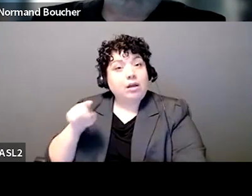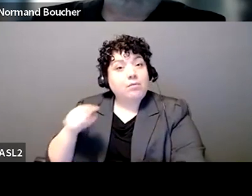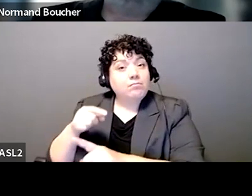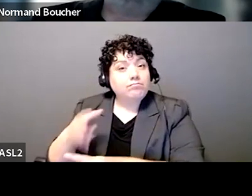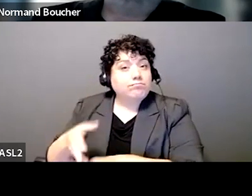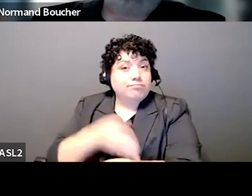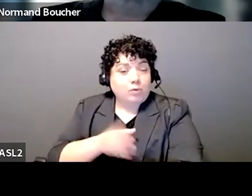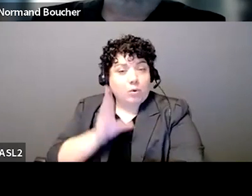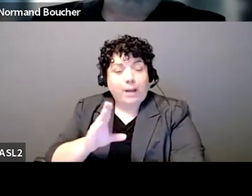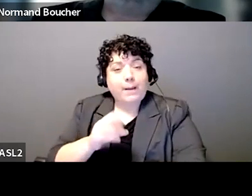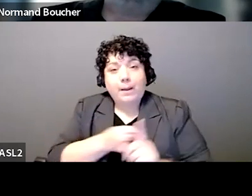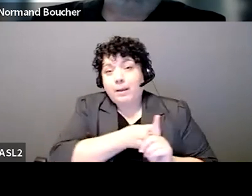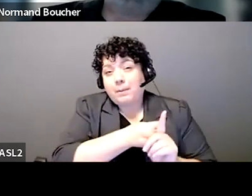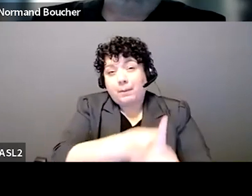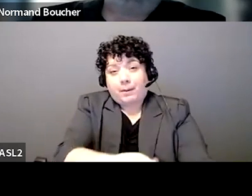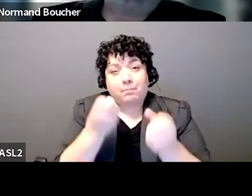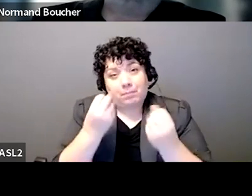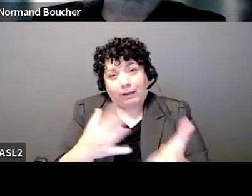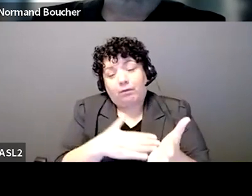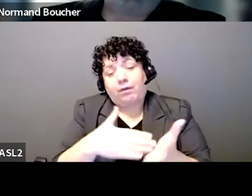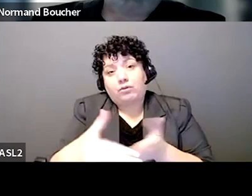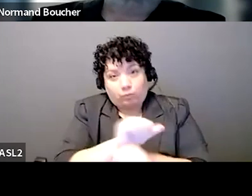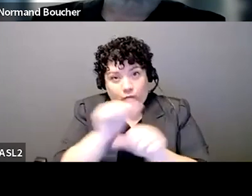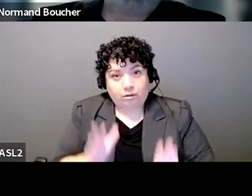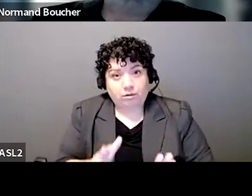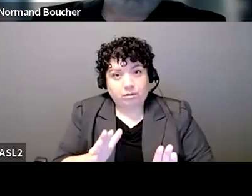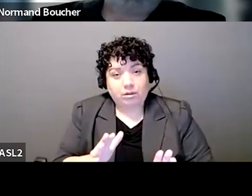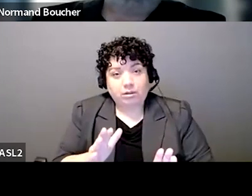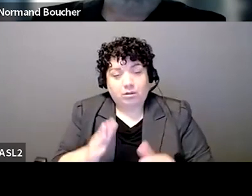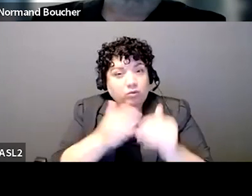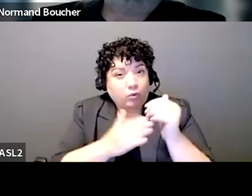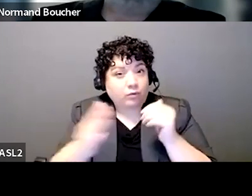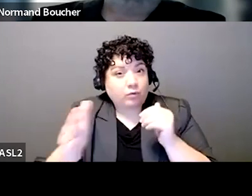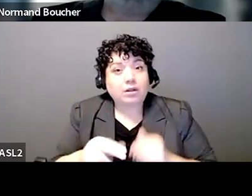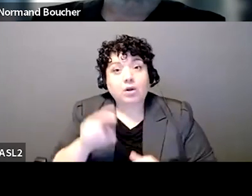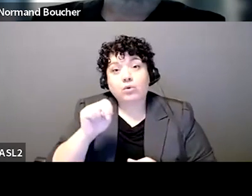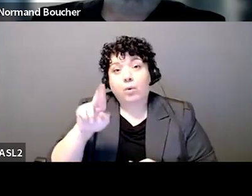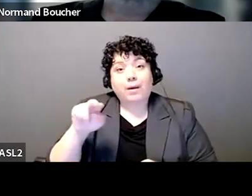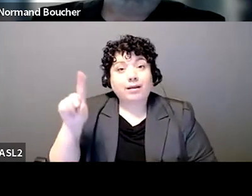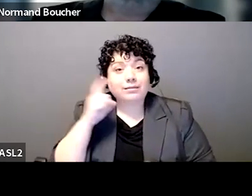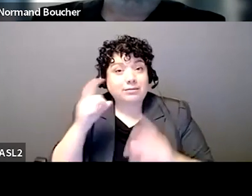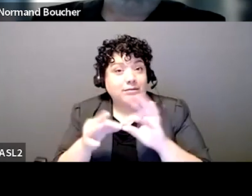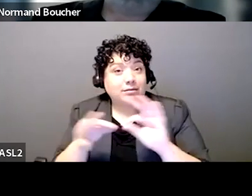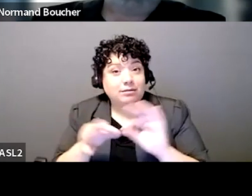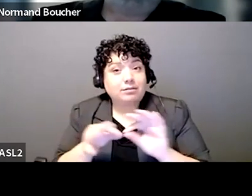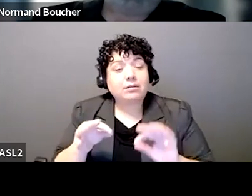positive way going forward as Normand mentioned in his in his presentation you know the political